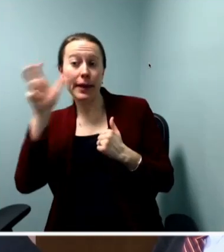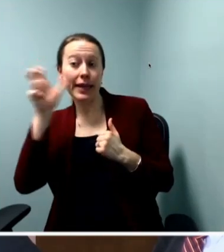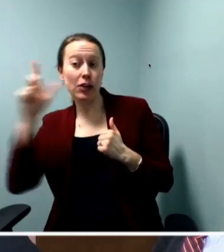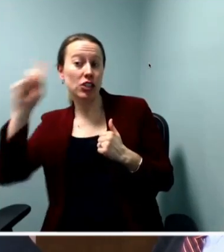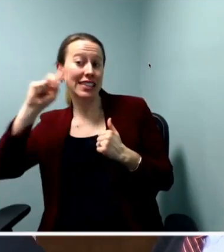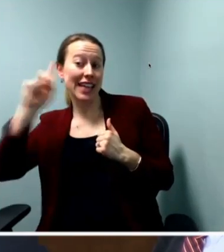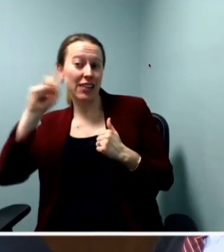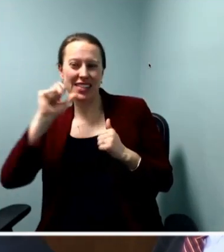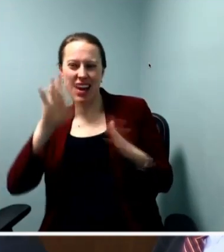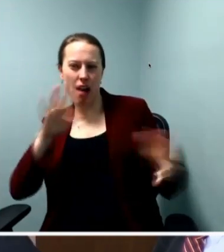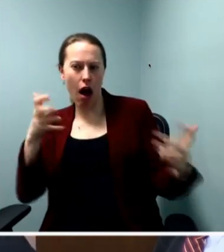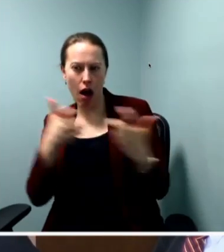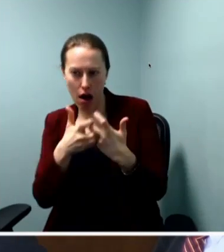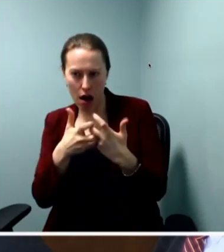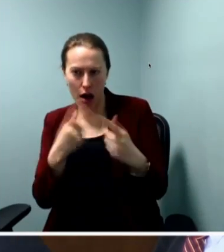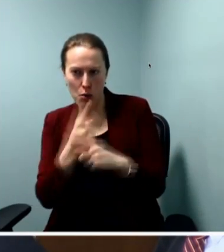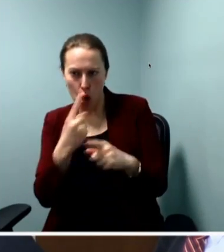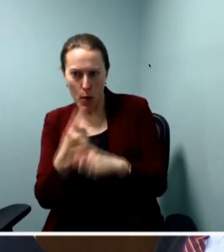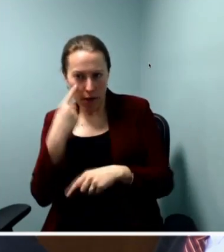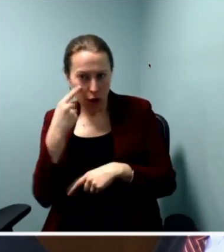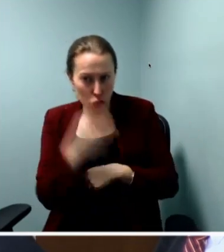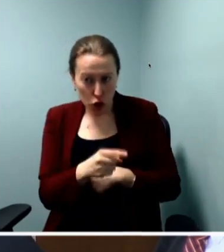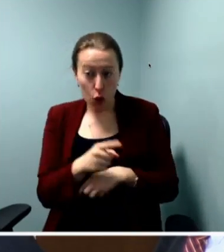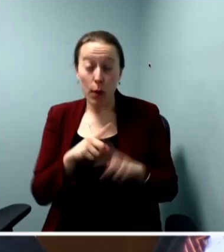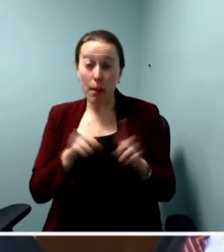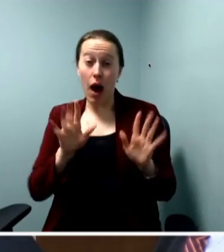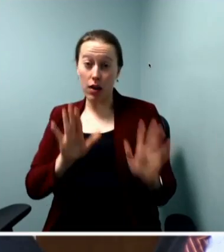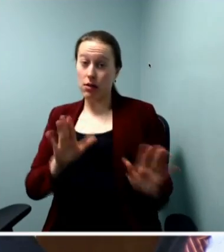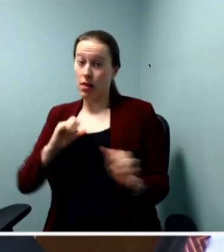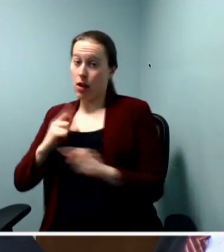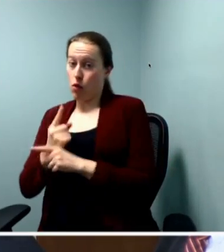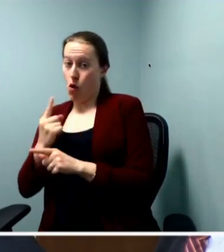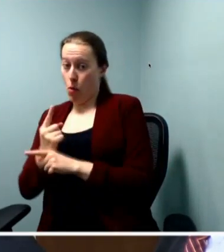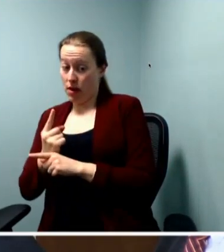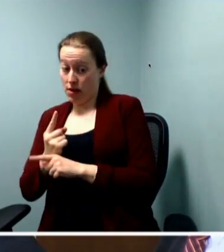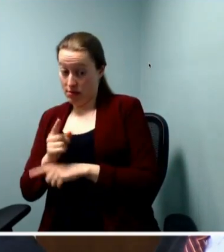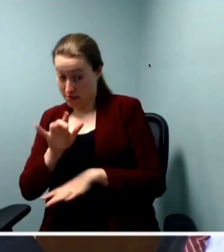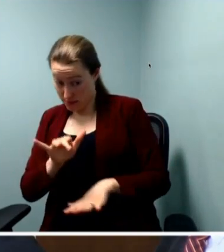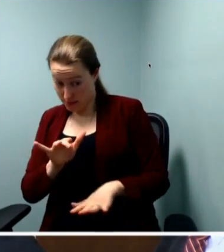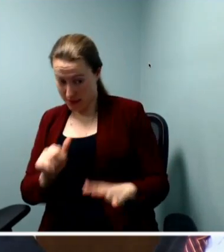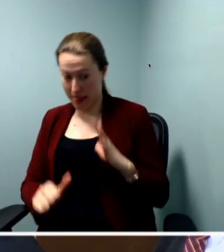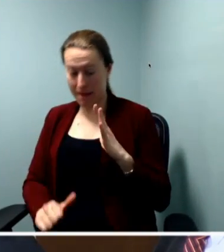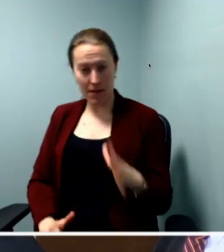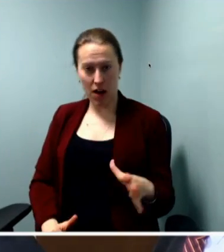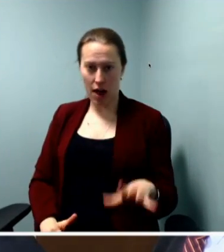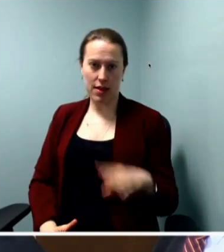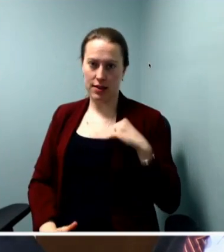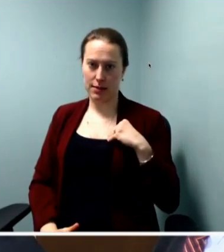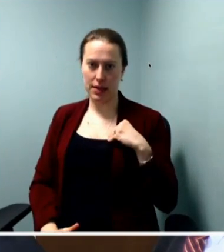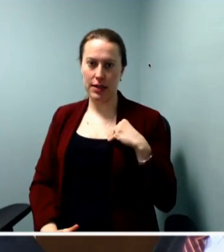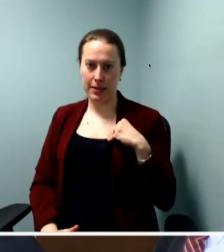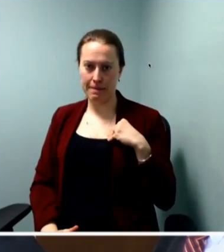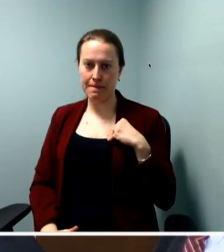but they're appropriate sounds." And so they were totally fine with it. And we had coloring stations,